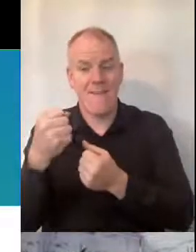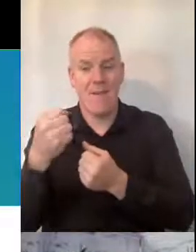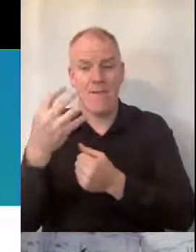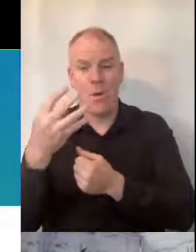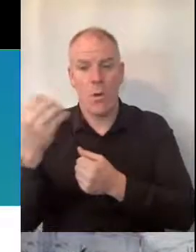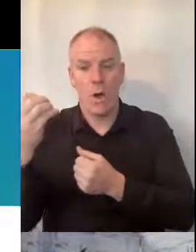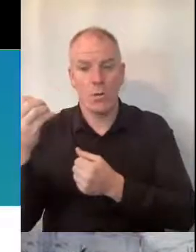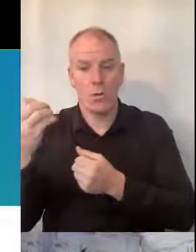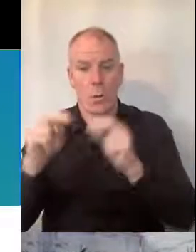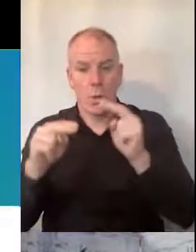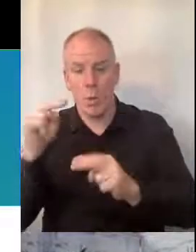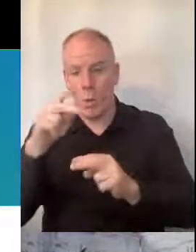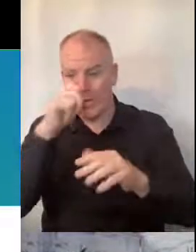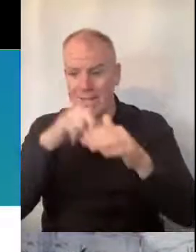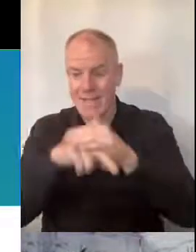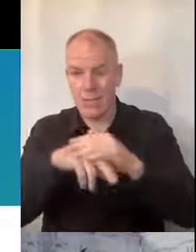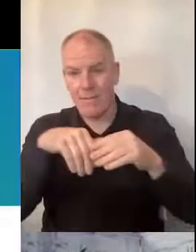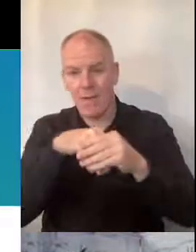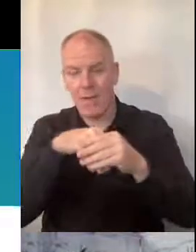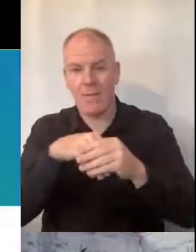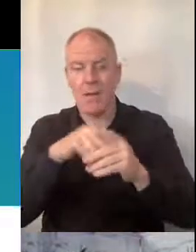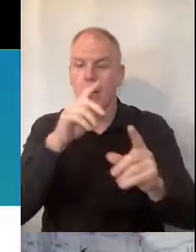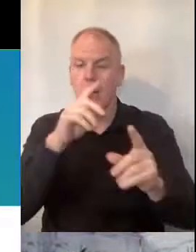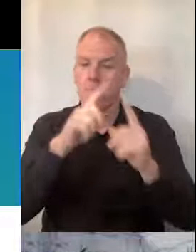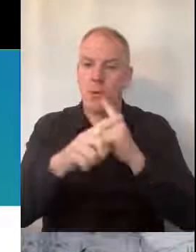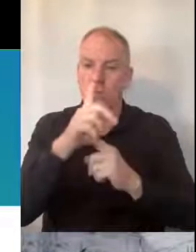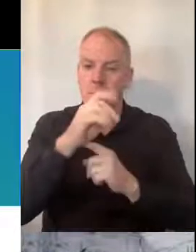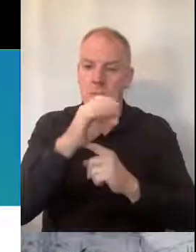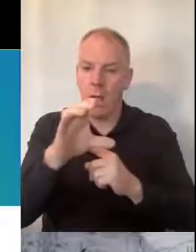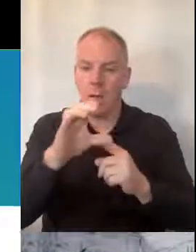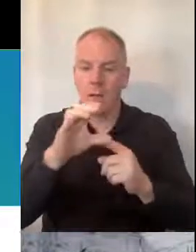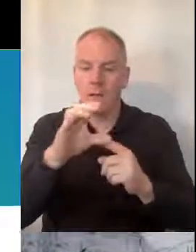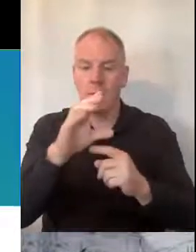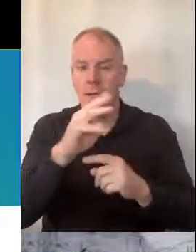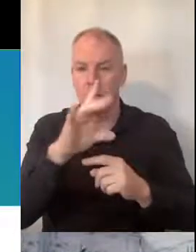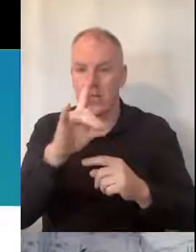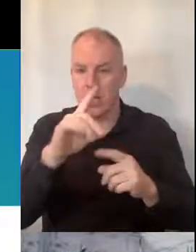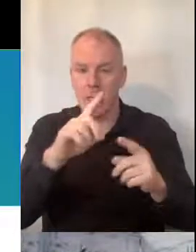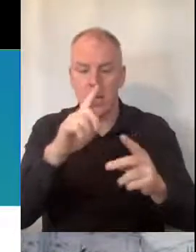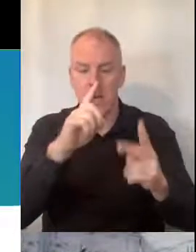to teaching, so postdocs, postgraduate students who are teaching